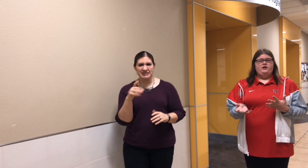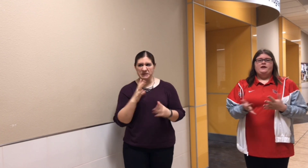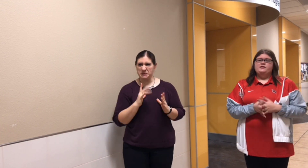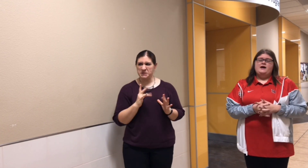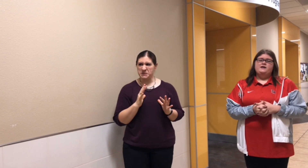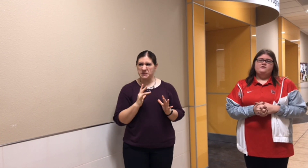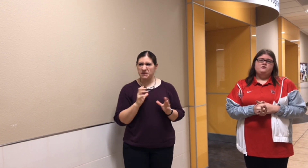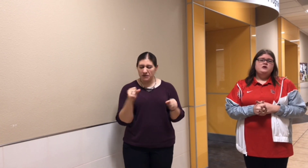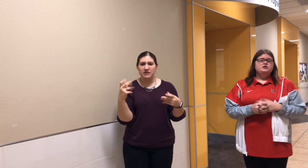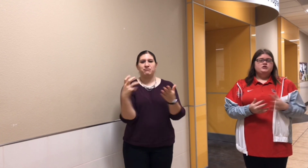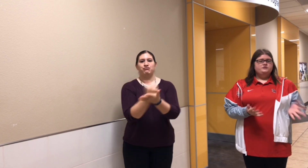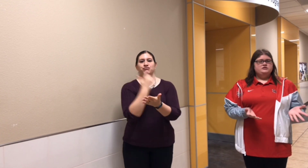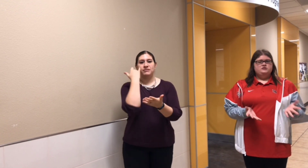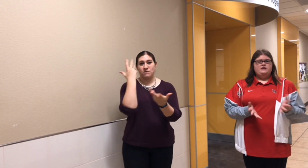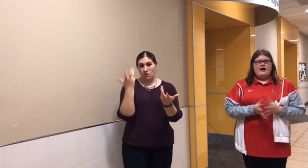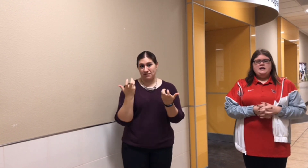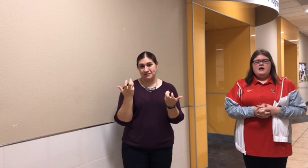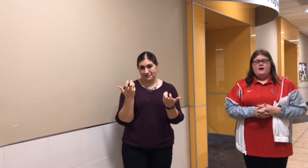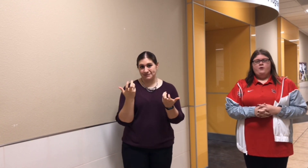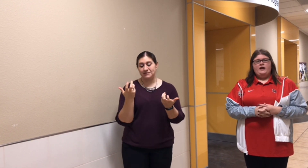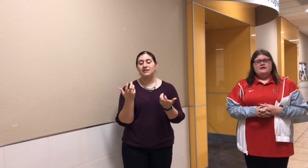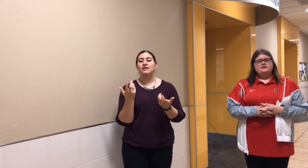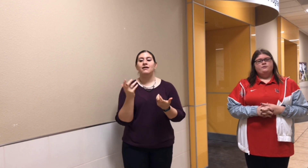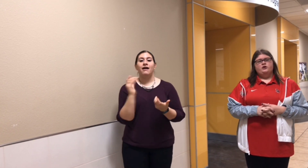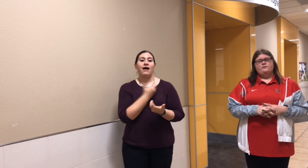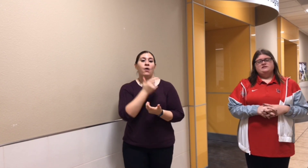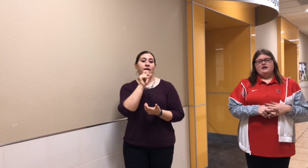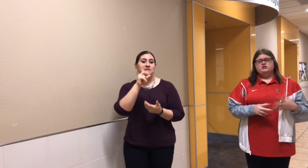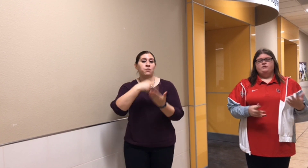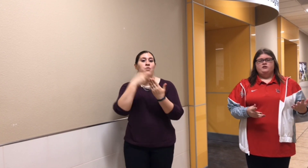here and get that if you choose to do so. Our ASL program is actually